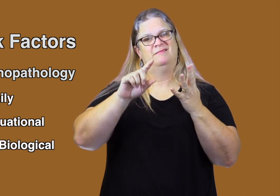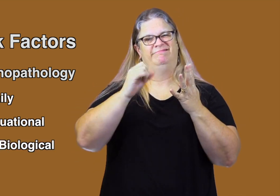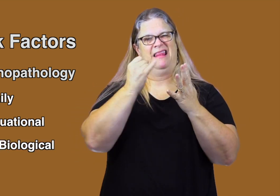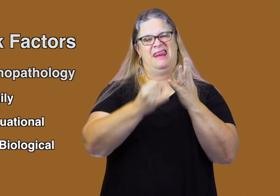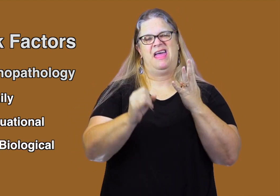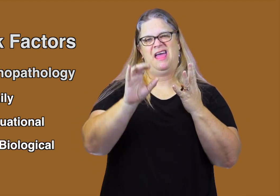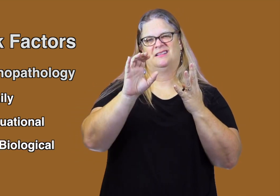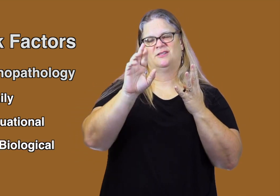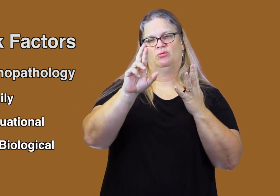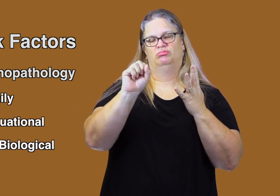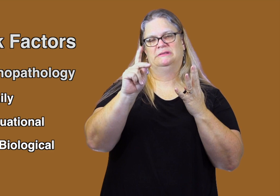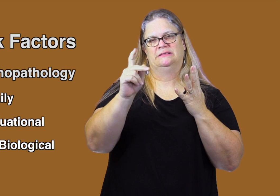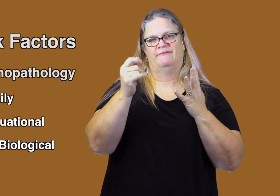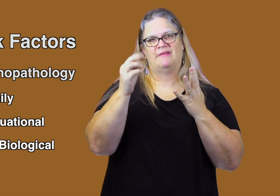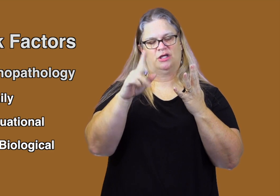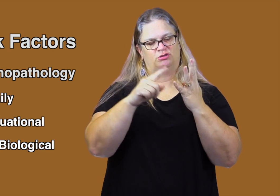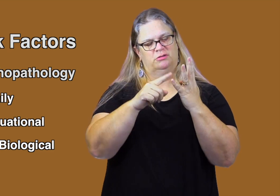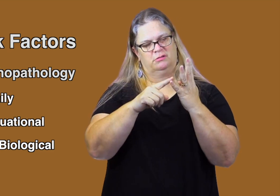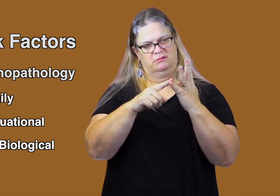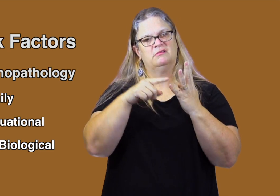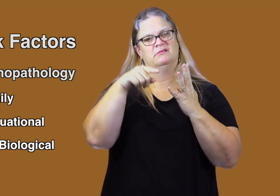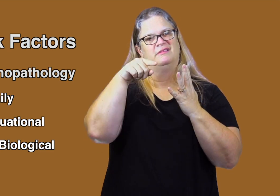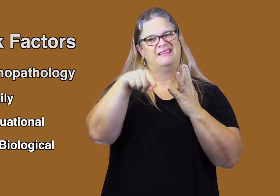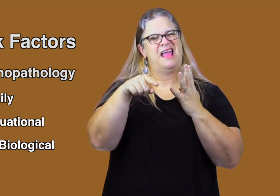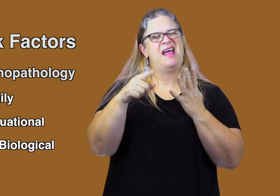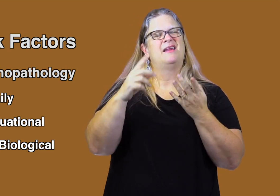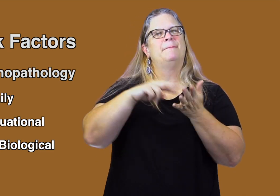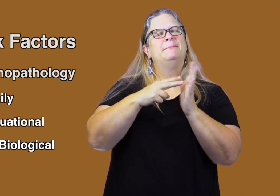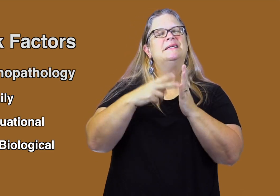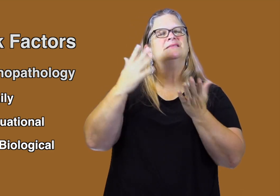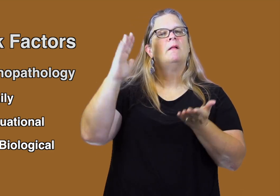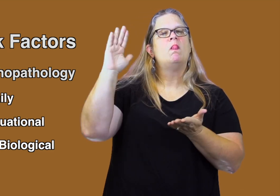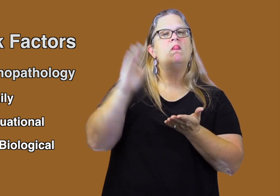Biological is also a risk factor.